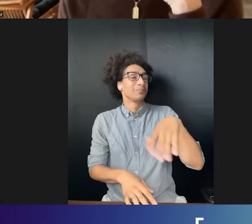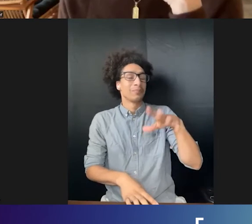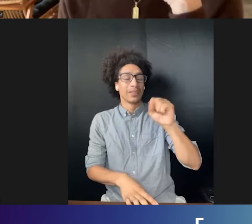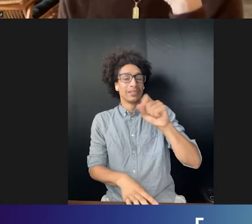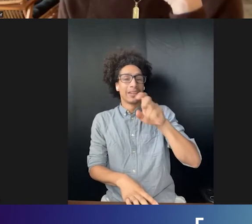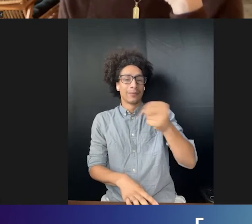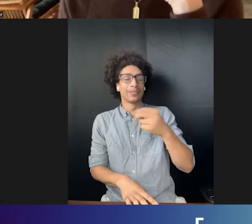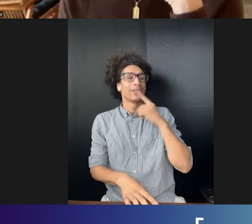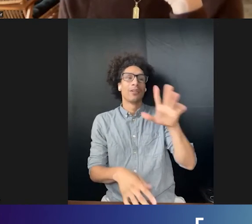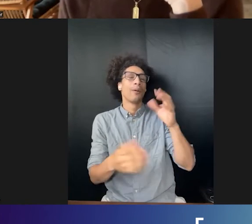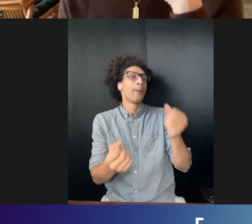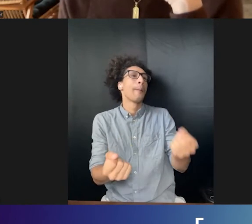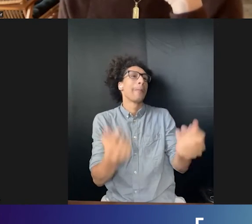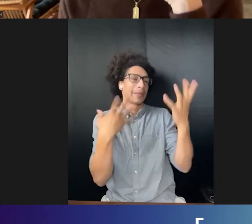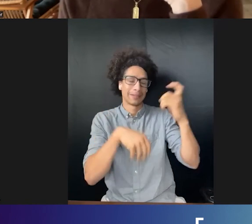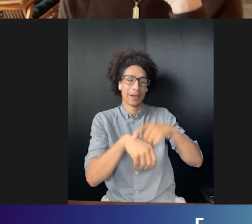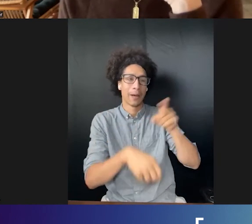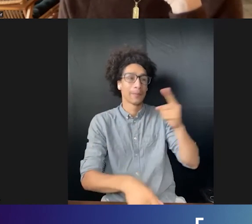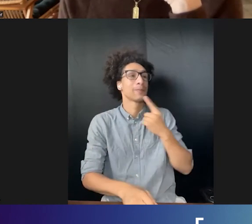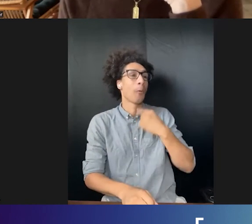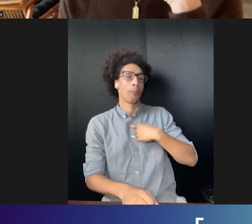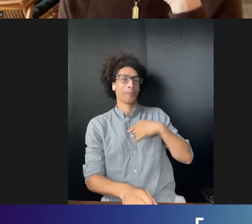I think that's a really important point and I couldn't agree more.